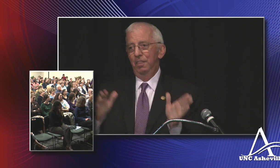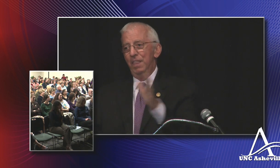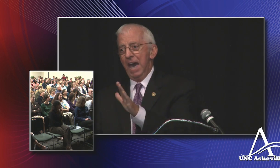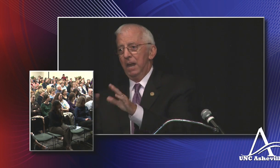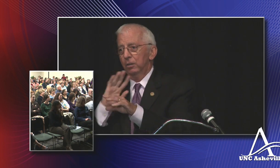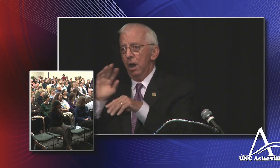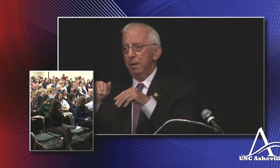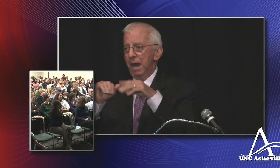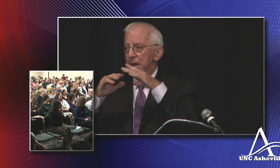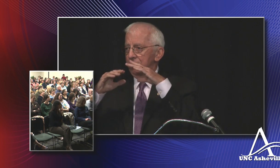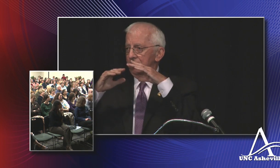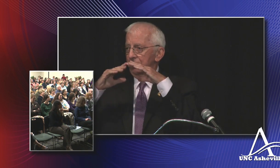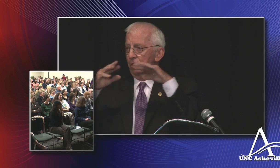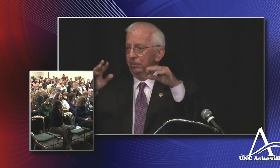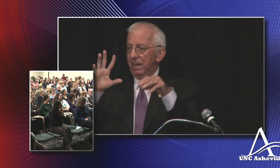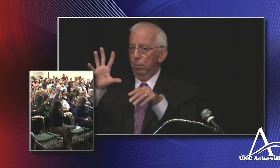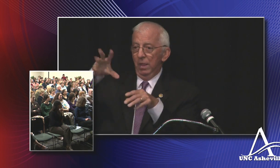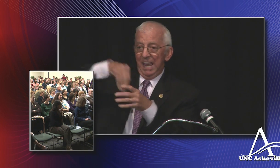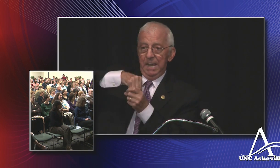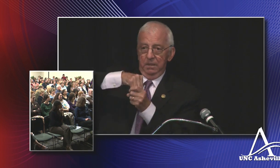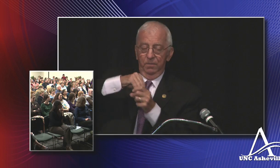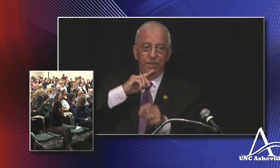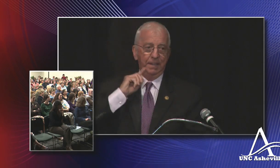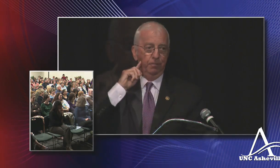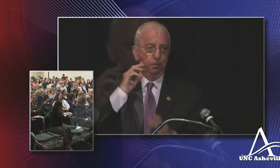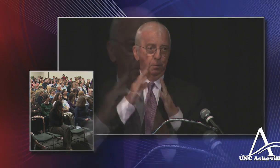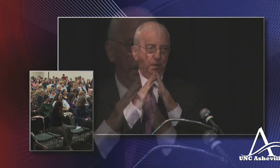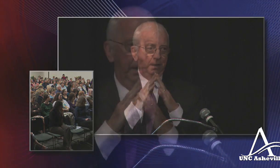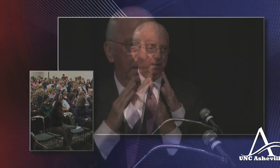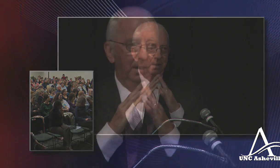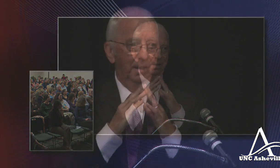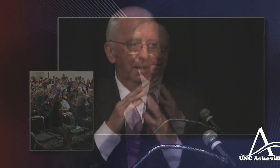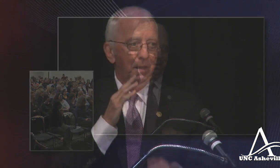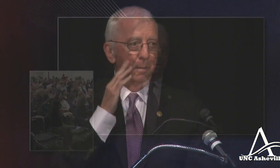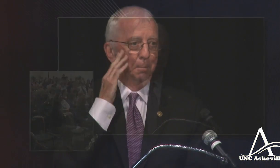Then I'll talk about diversity within the deaf community.